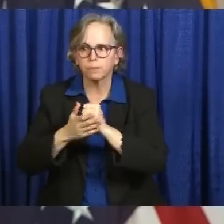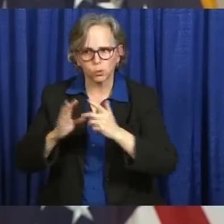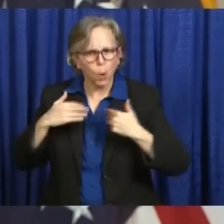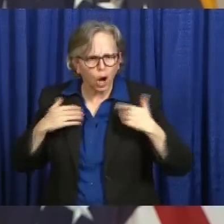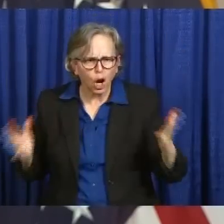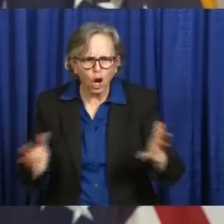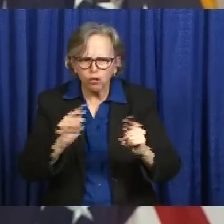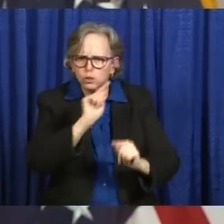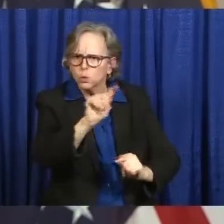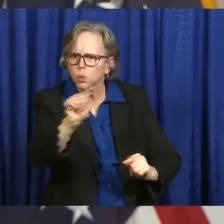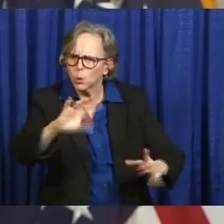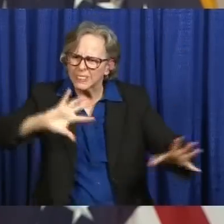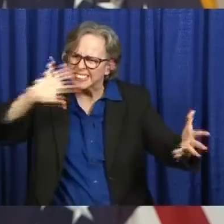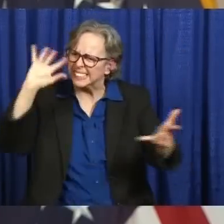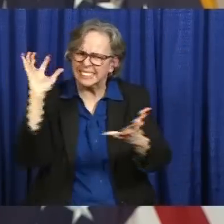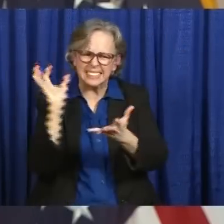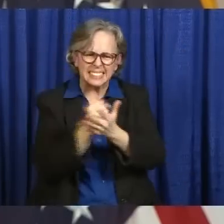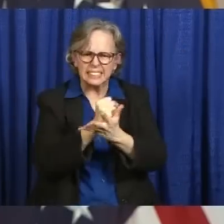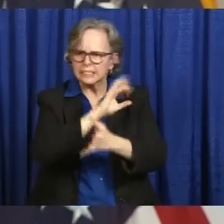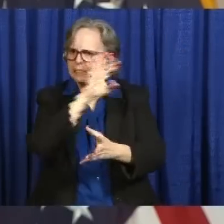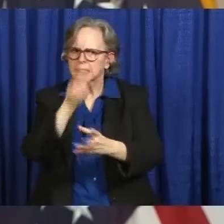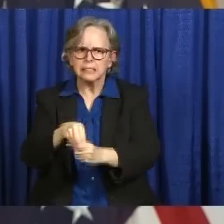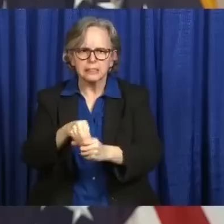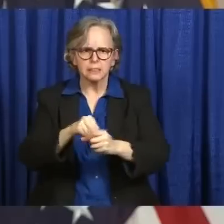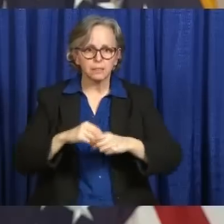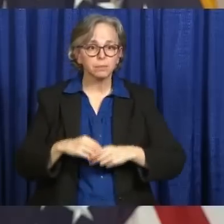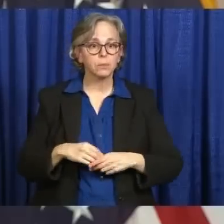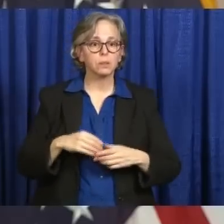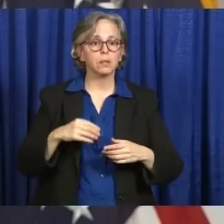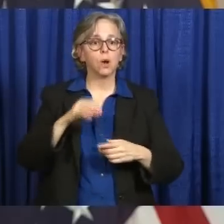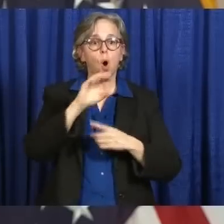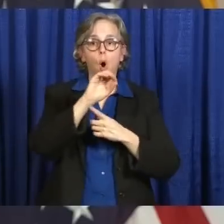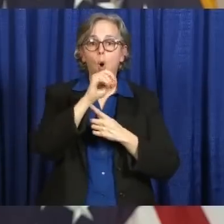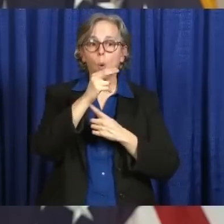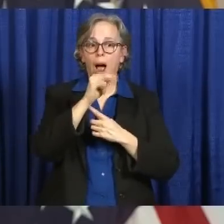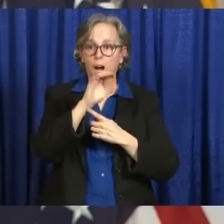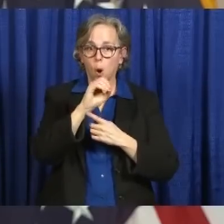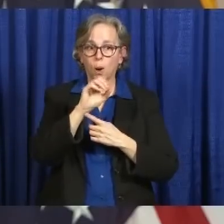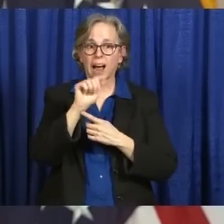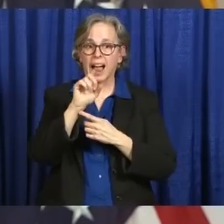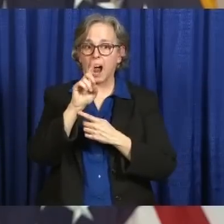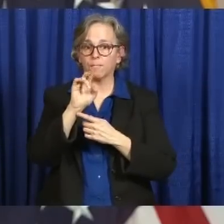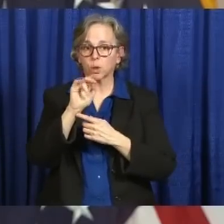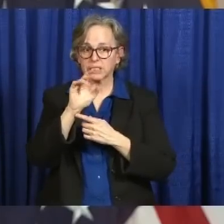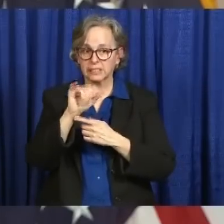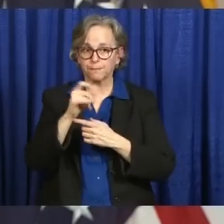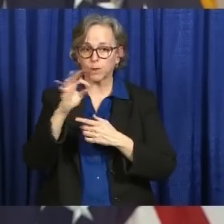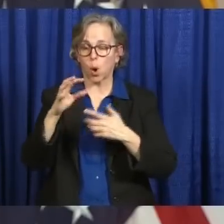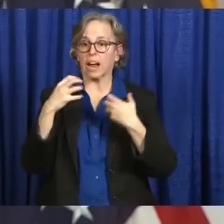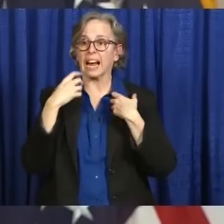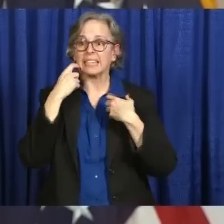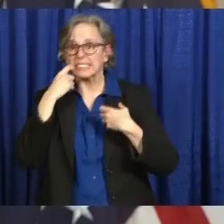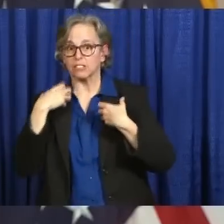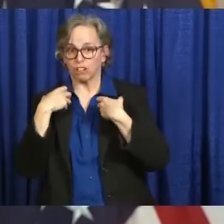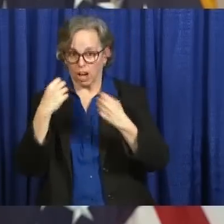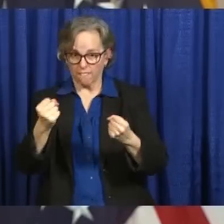THINGS ARE AVAILABLE. THEY MAY BE DIFFERENT THAN WHAT YOU ARE USED TO WITH SEEING PEOPLE IN PERSON TO GET THAT SUPPORT, BUT THEY ARE EFFECTIVE AND WE URGE YOU TO USE THEM.